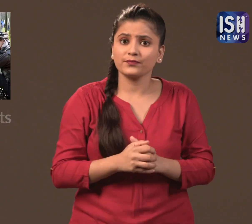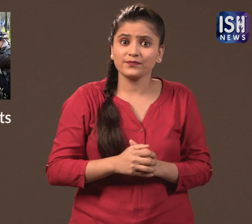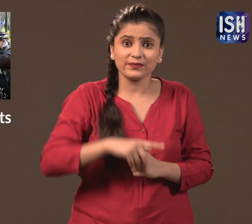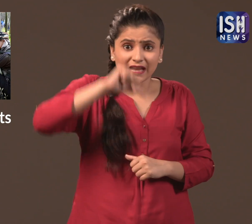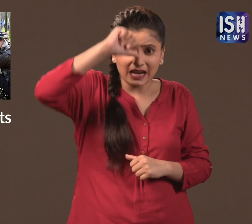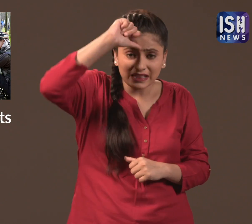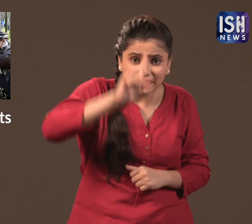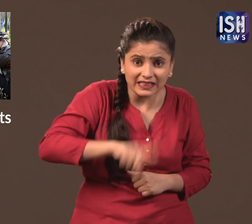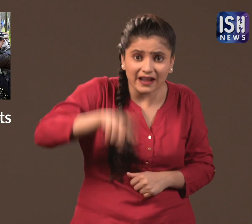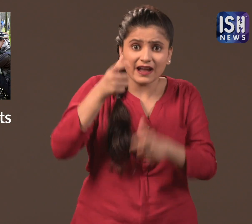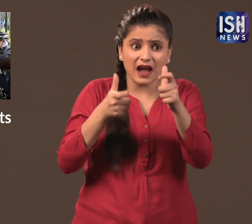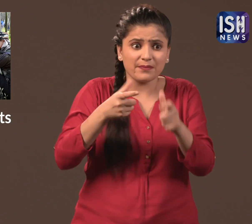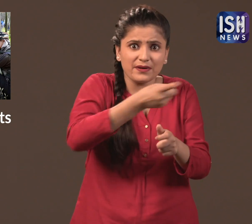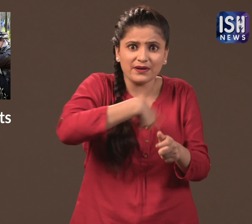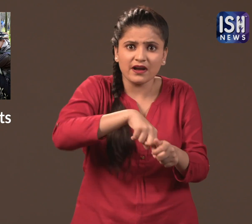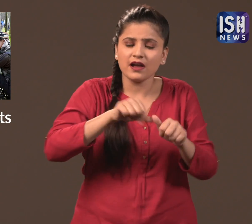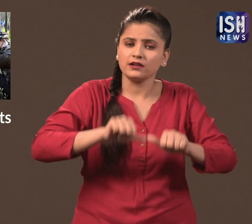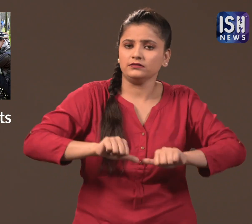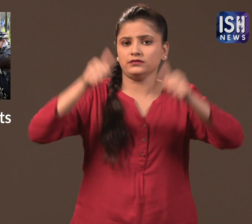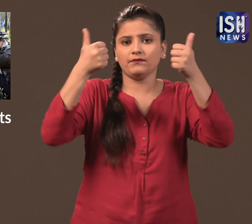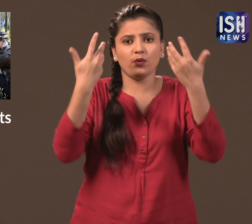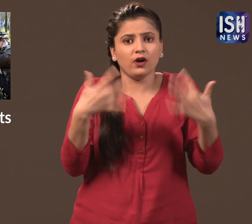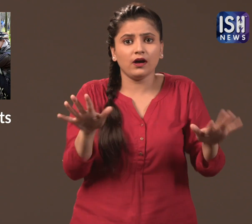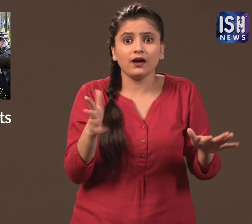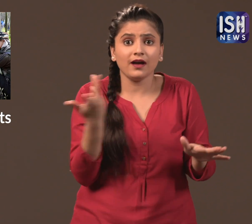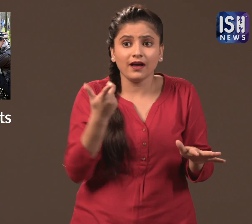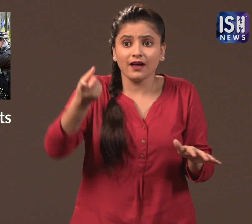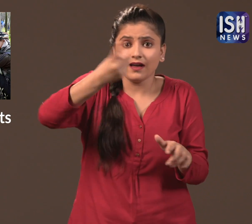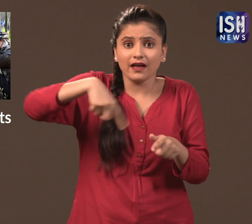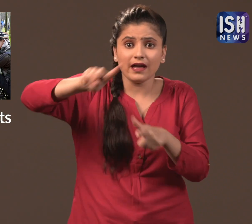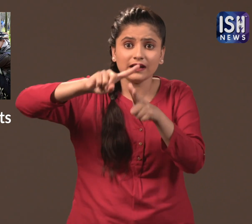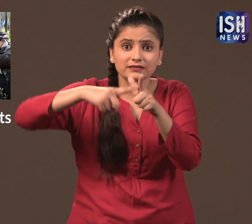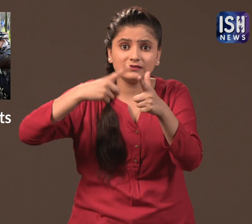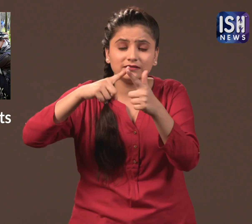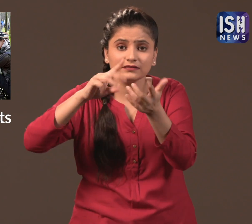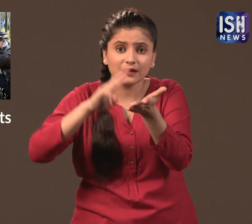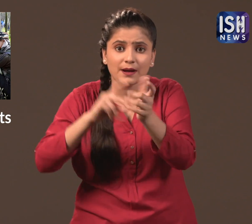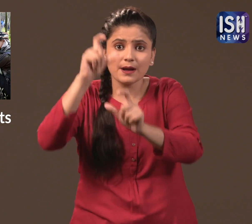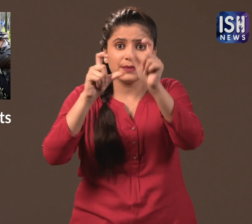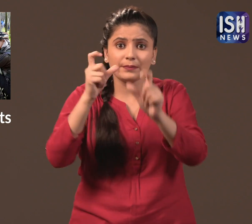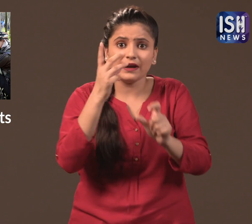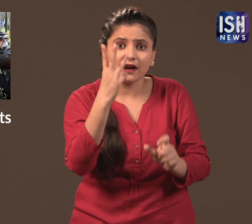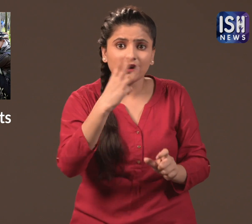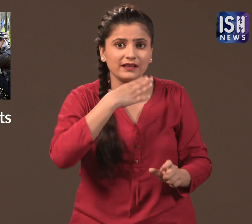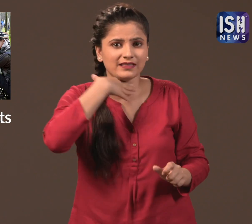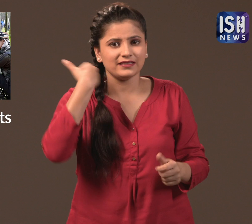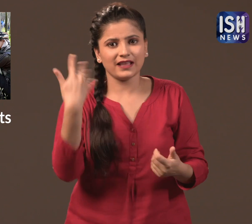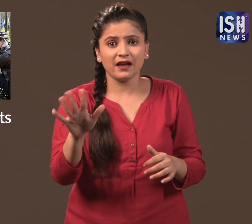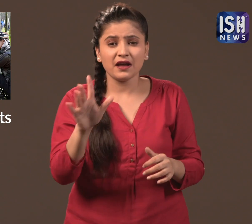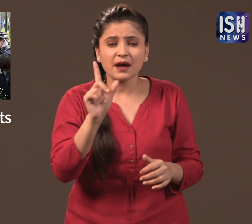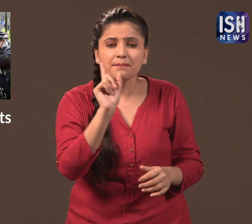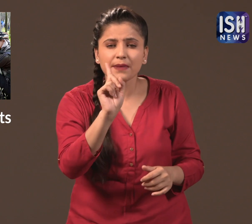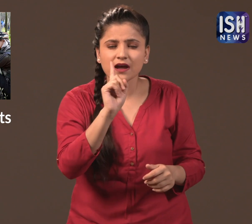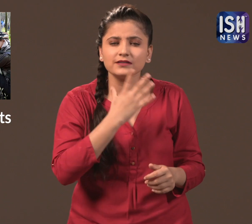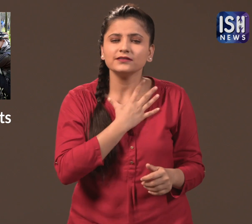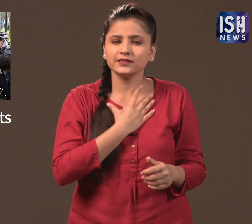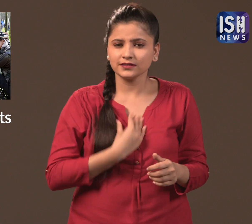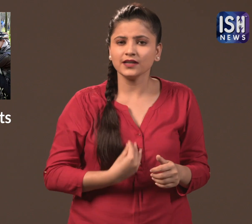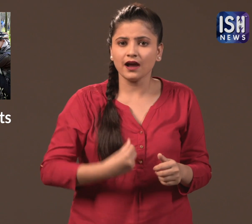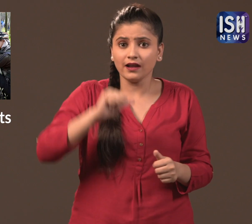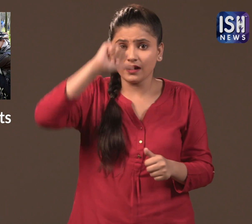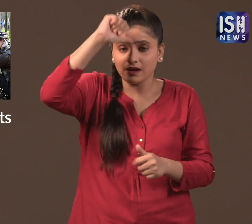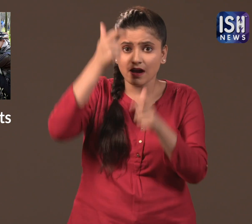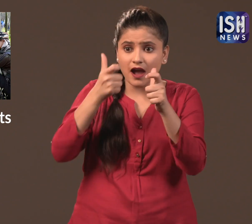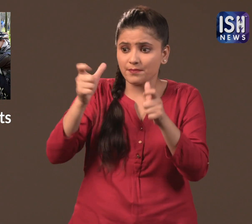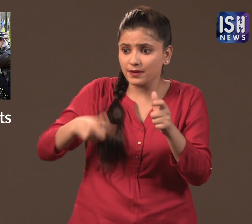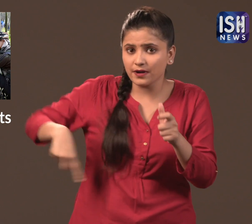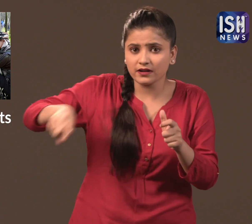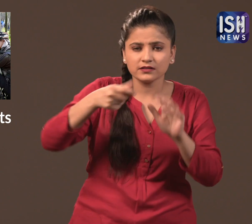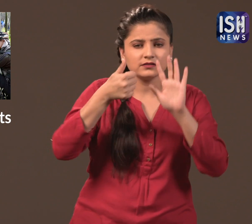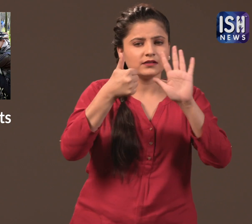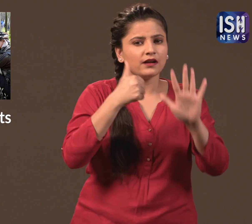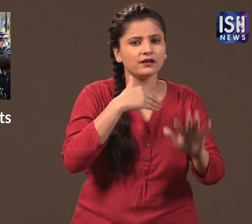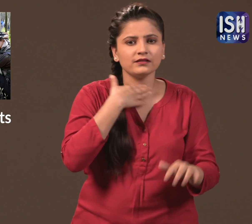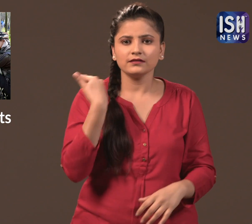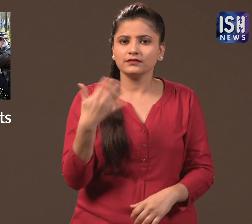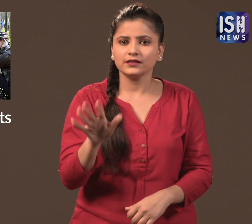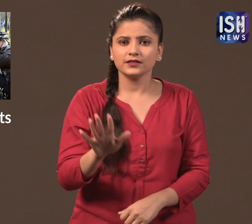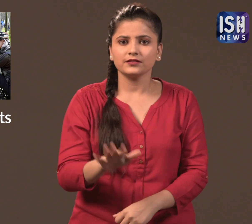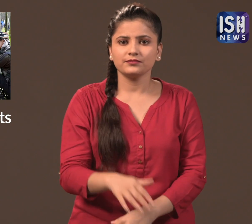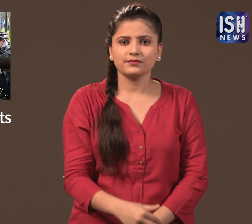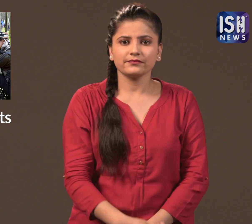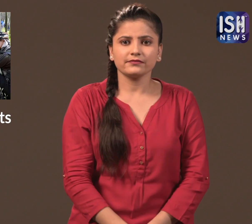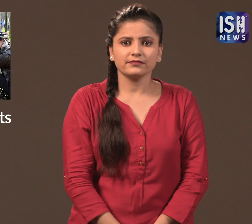The Indian military was successful in killing 3 important terrorists, but they were sad at the deaths of 6 of their men.